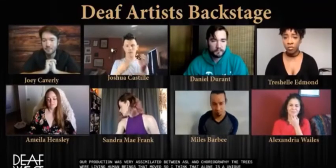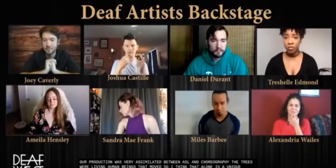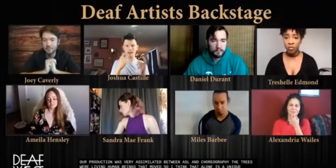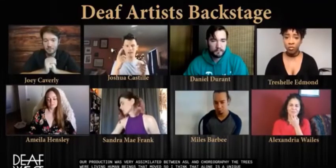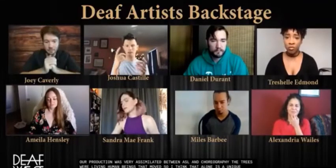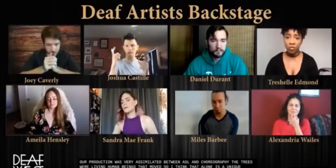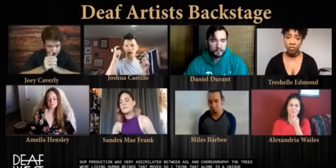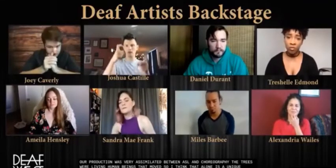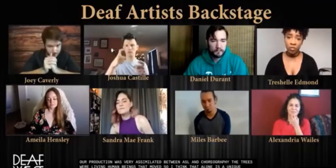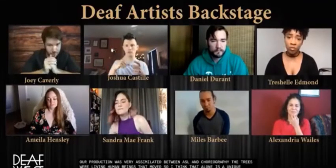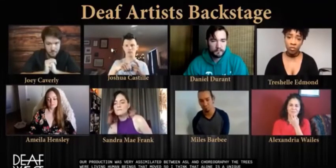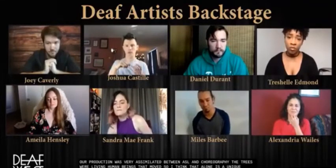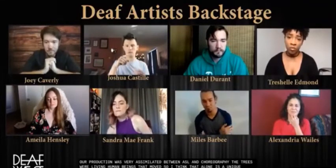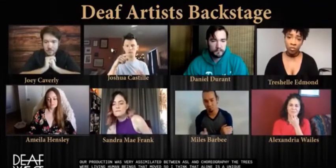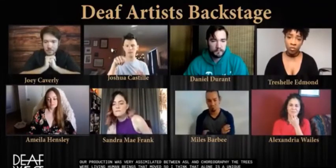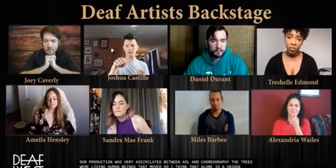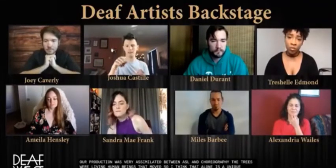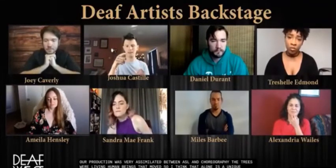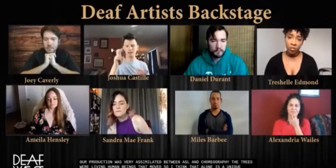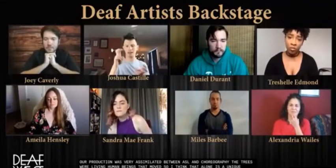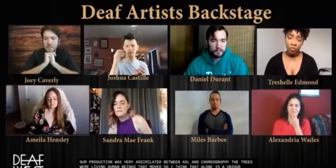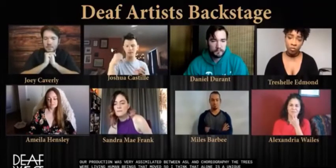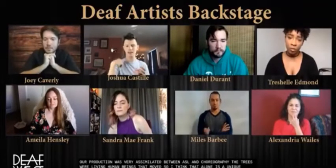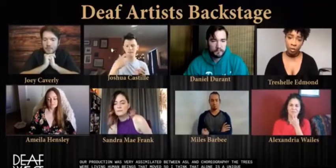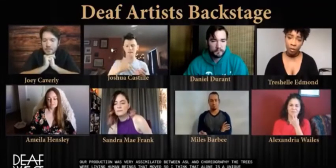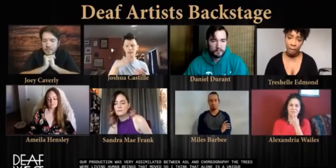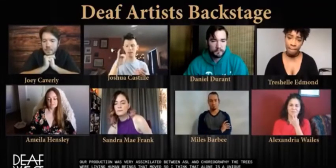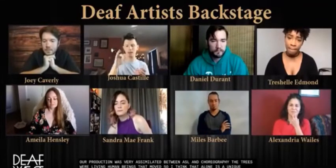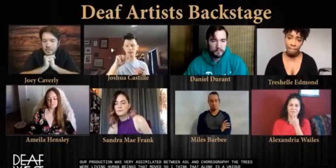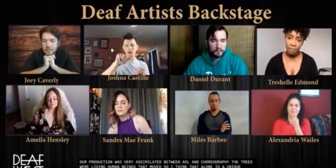Josh: I think what Alexandria and Amelia.